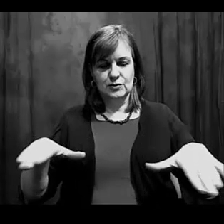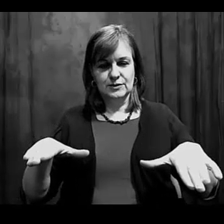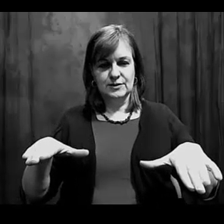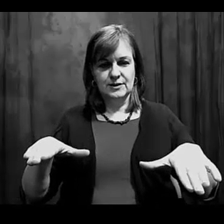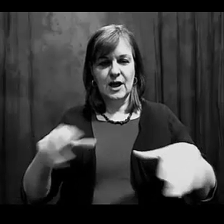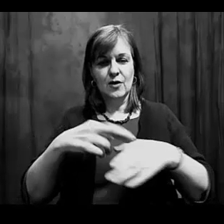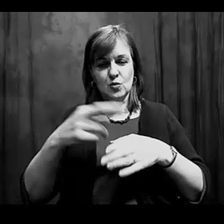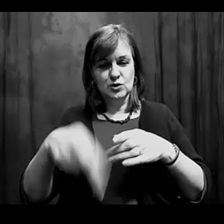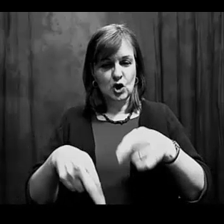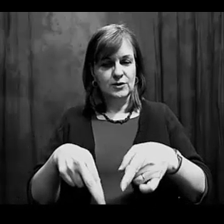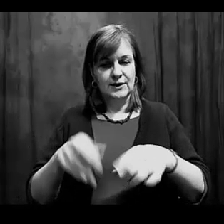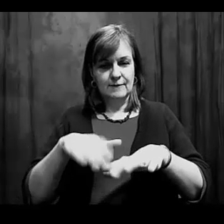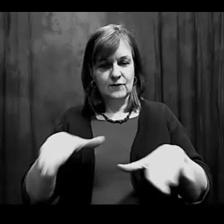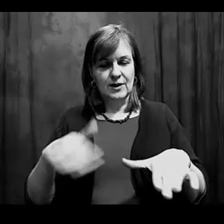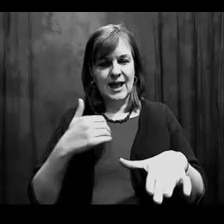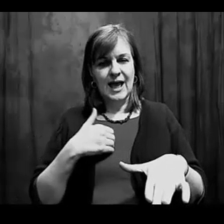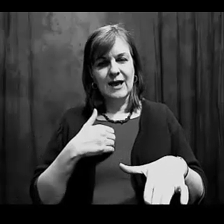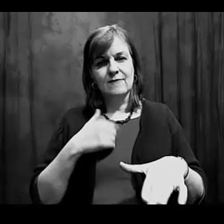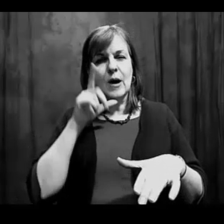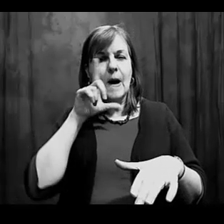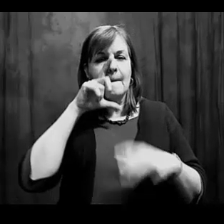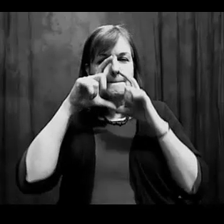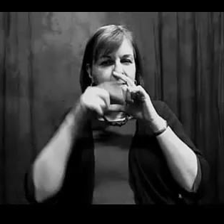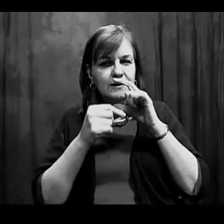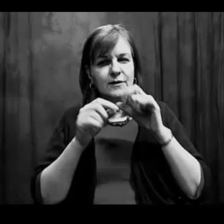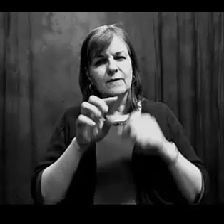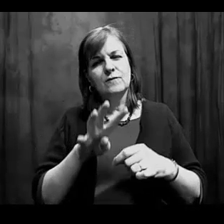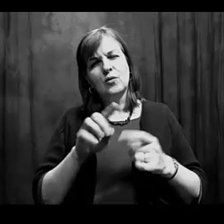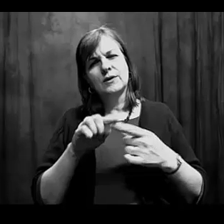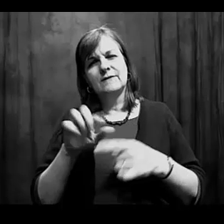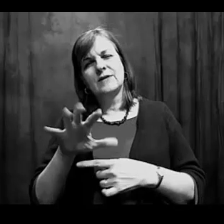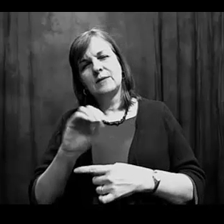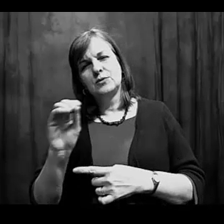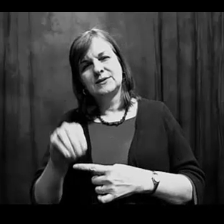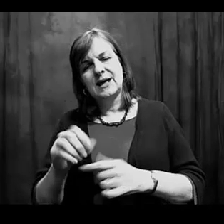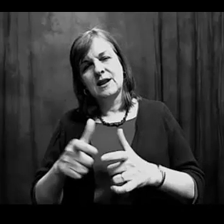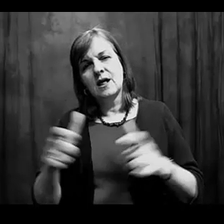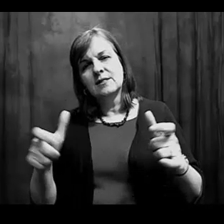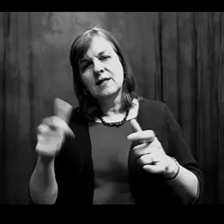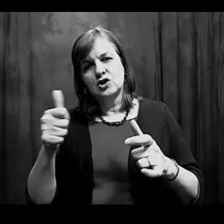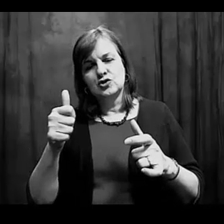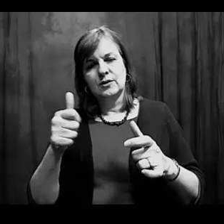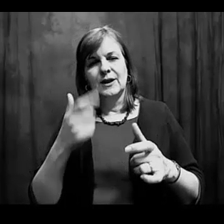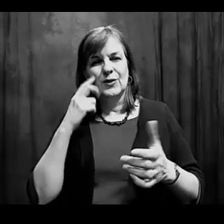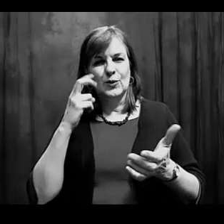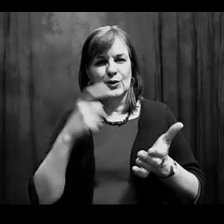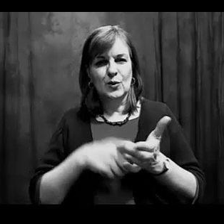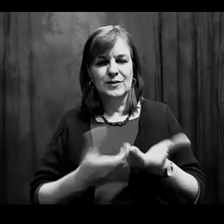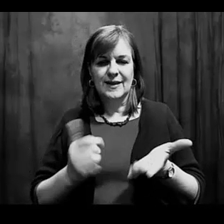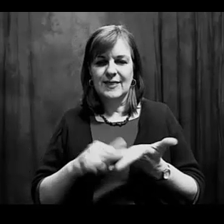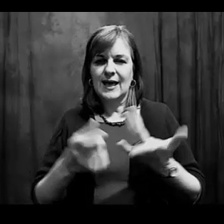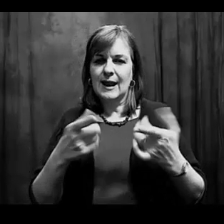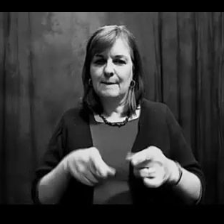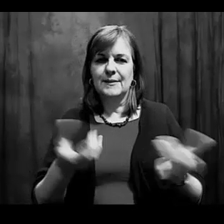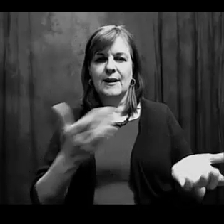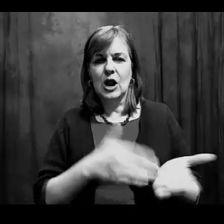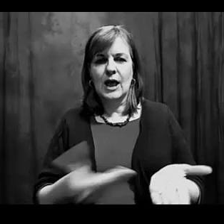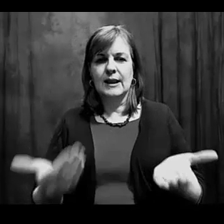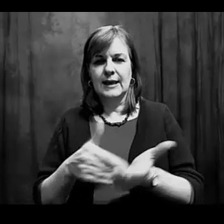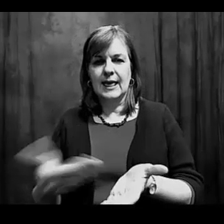of the F1 population their surviving offspring had beaks that were 4 to 5% larger than the "P" population